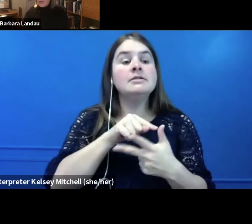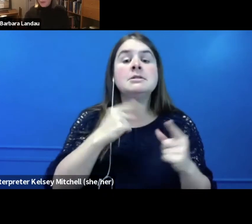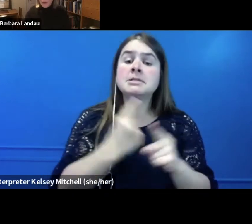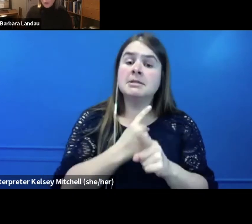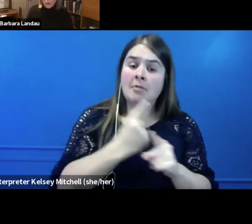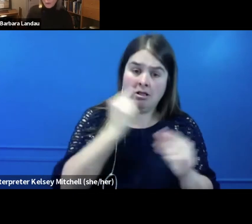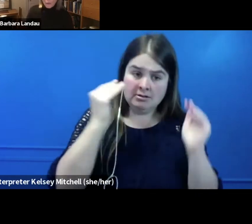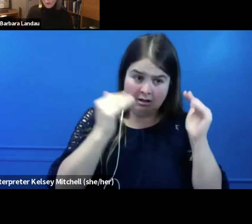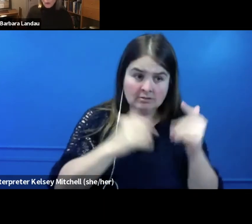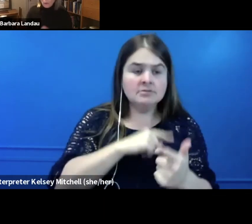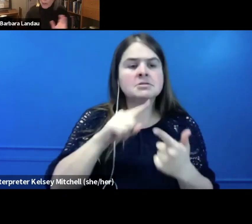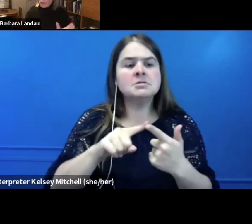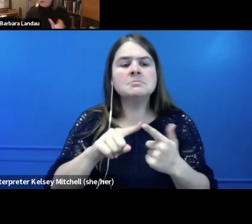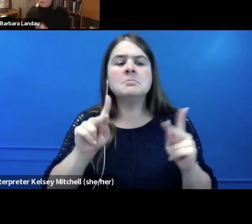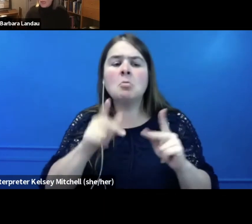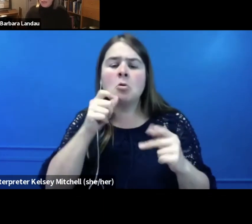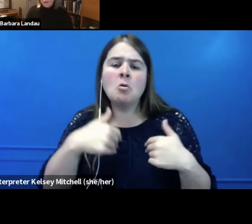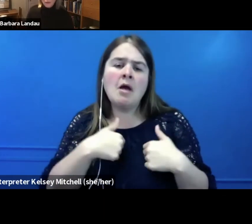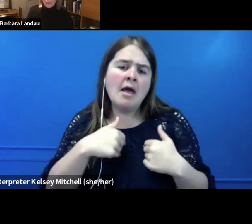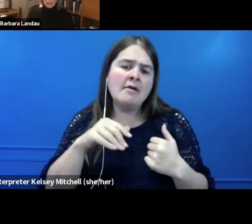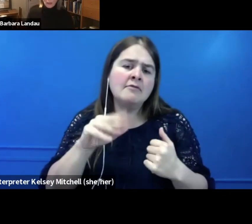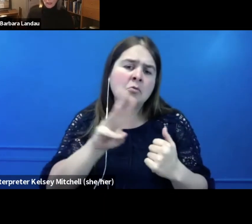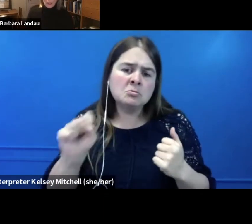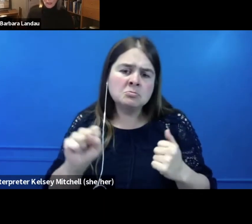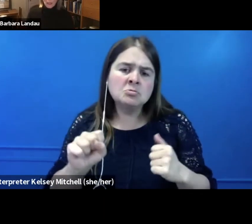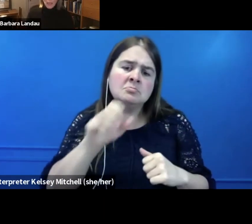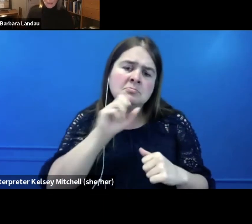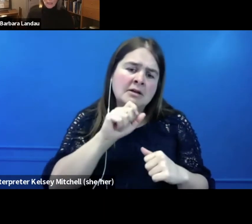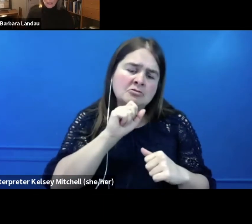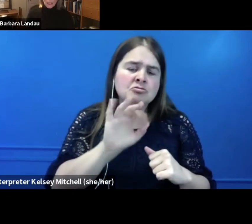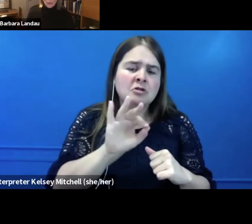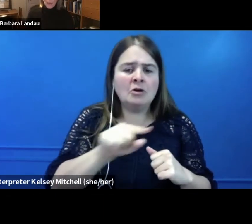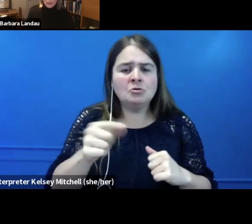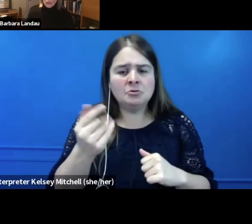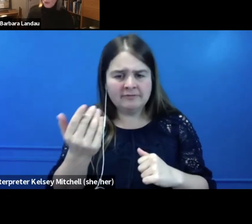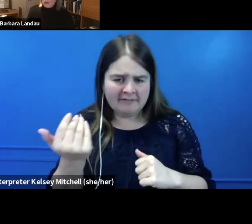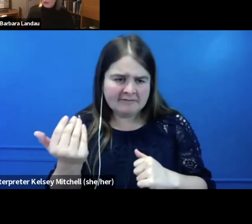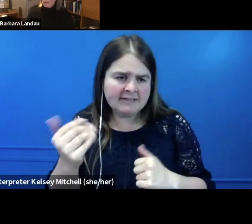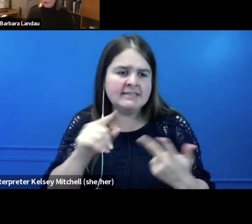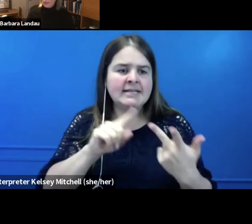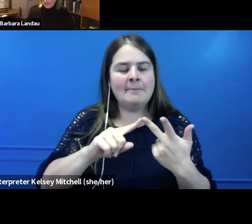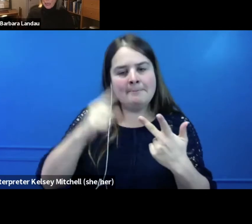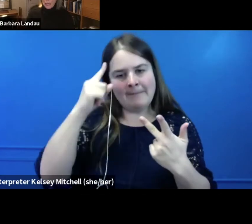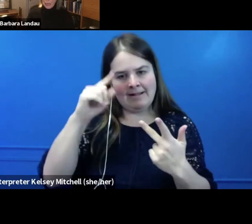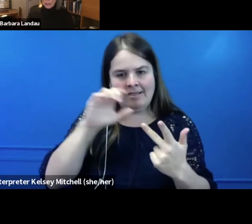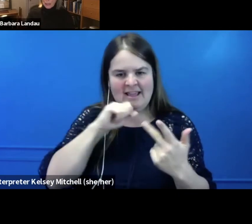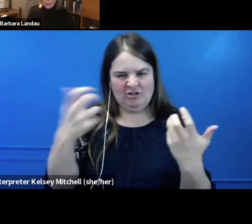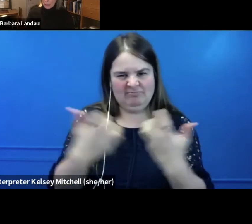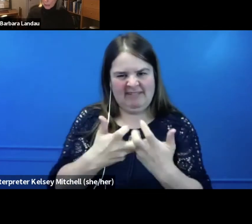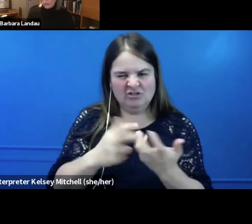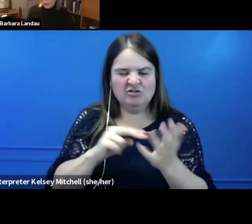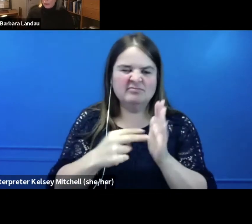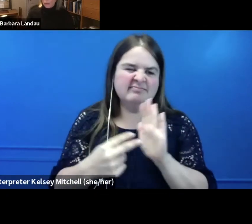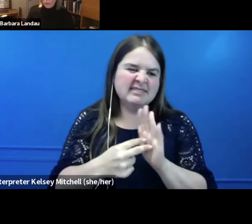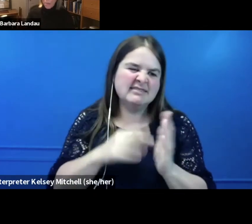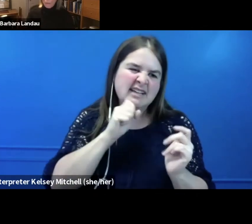around 12 years old ranging from 9 to 15 and mental age matches who are on